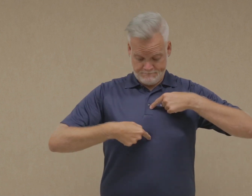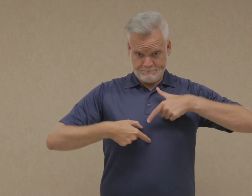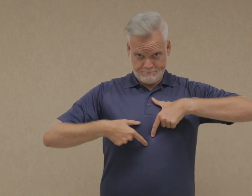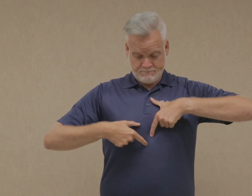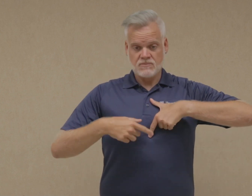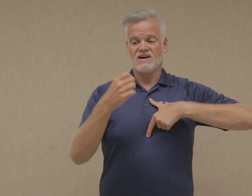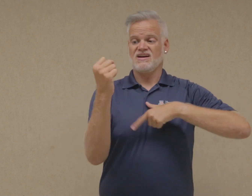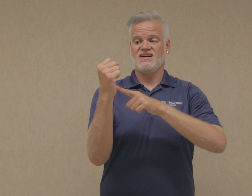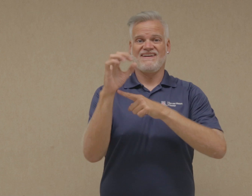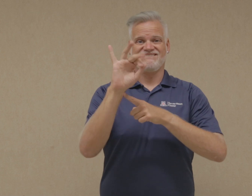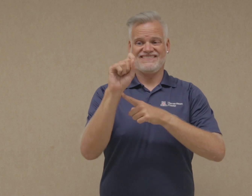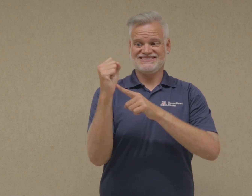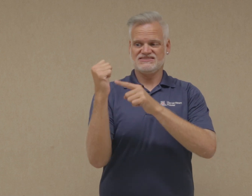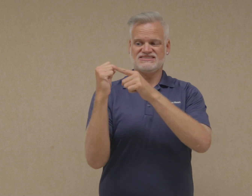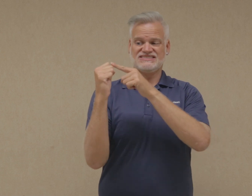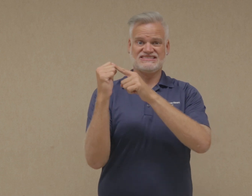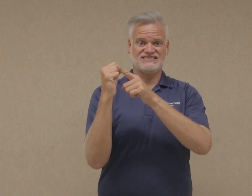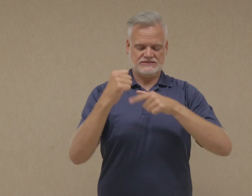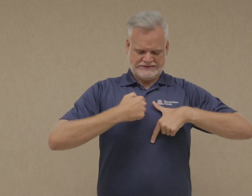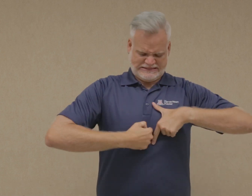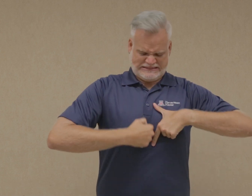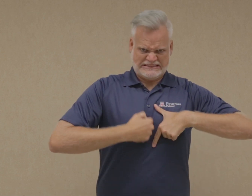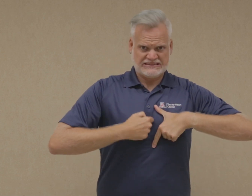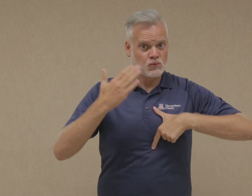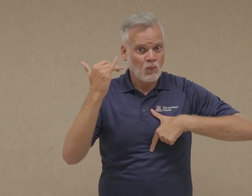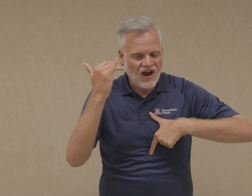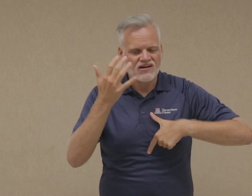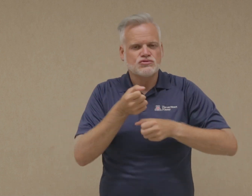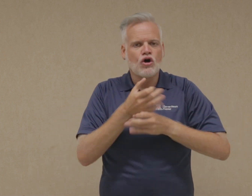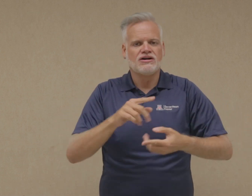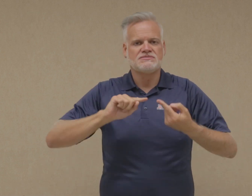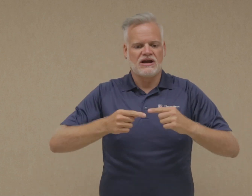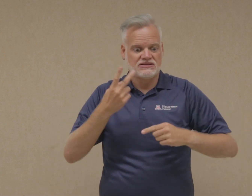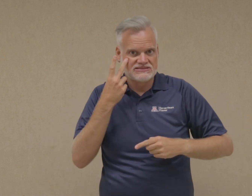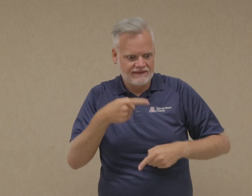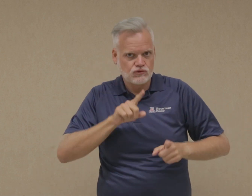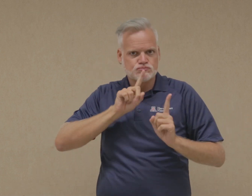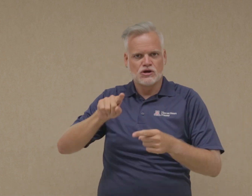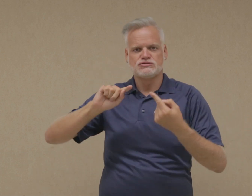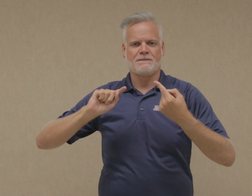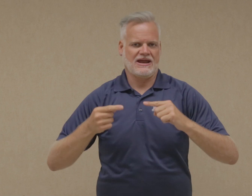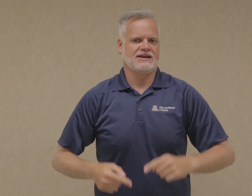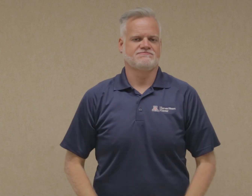aggressively. Here we are causing a painful stimulus to see if they can respond to pain.